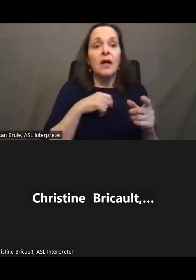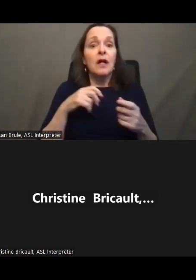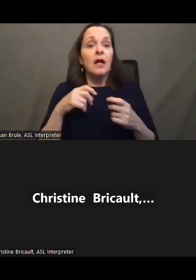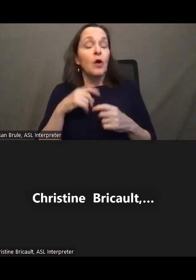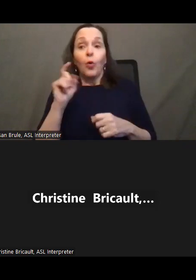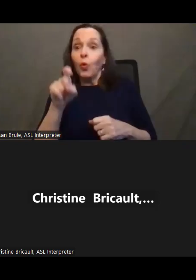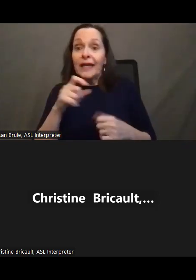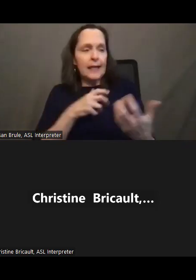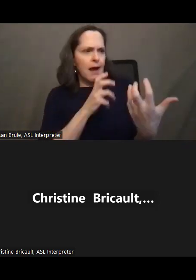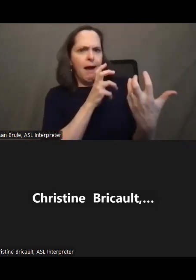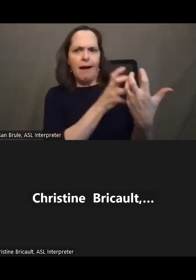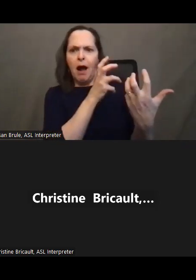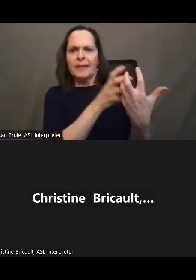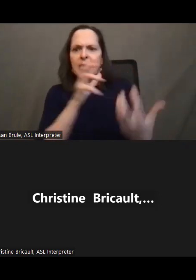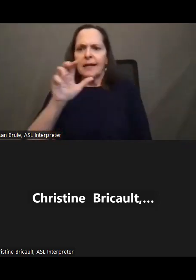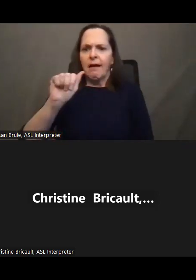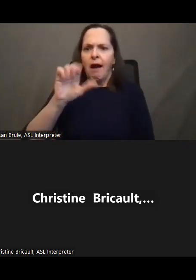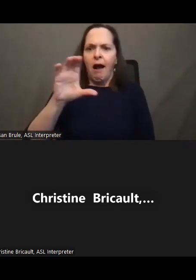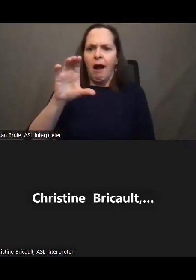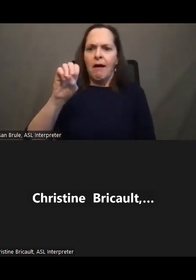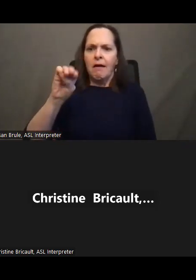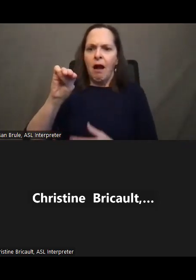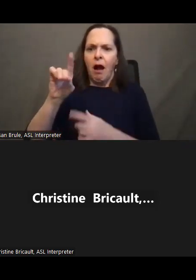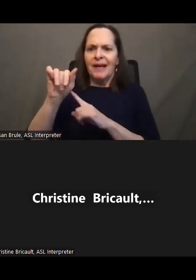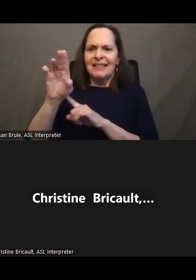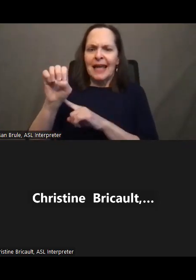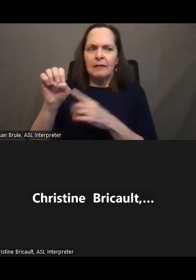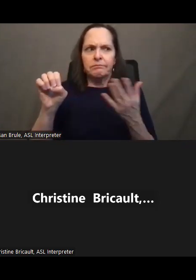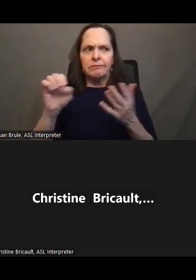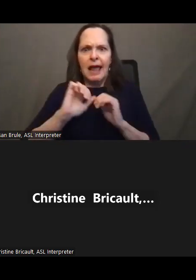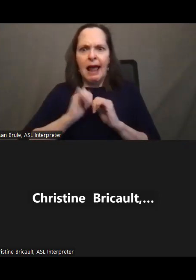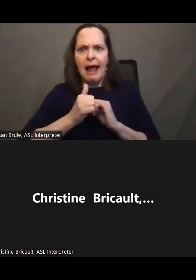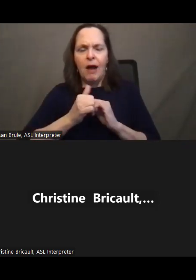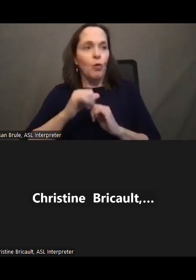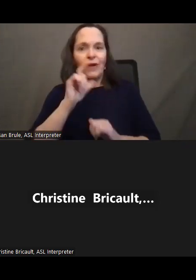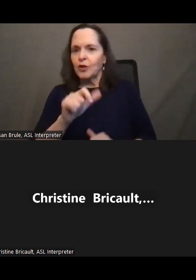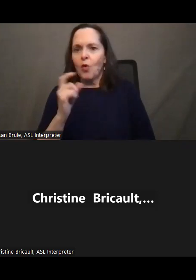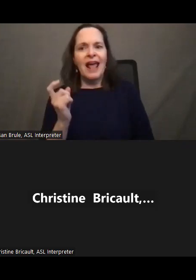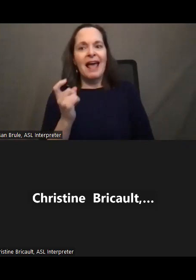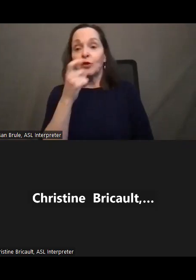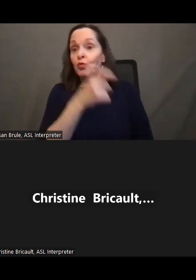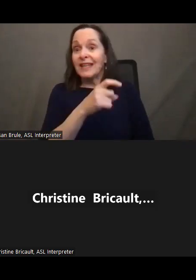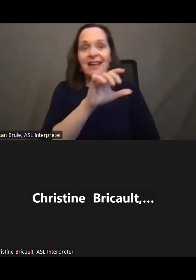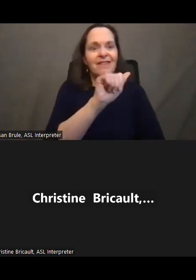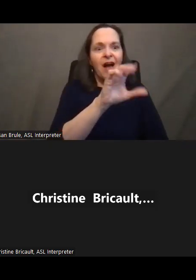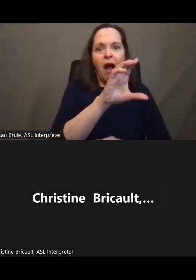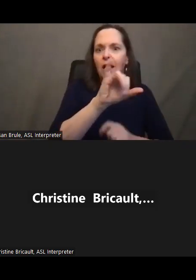You have to have that limitation that requires accommodation in order to trigger the obligation to accommodate.